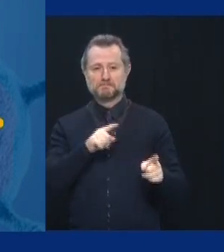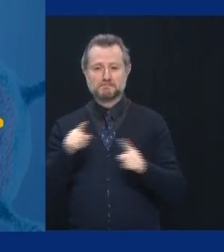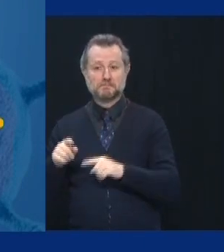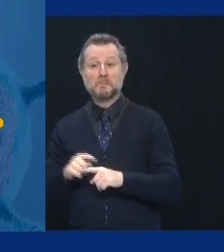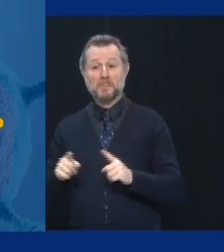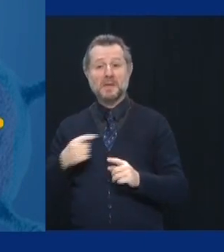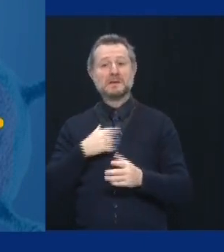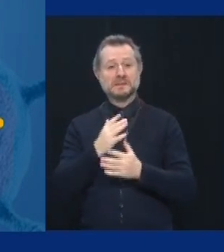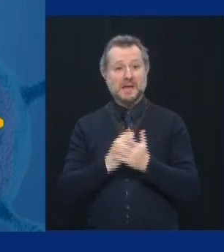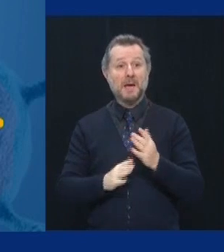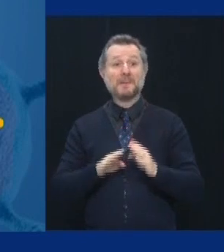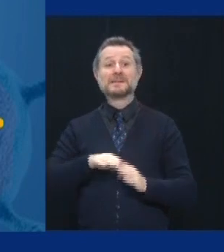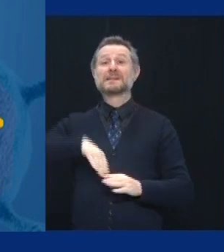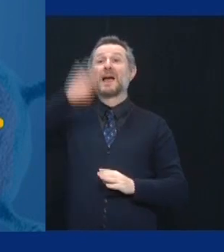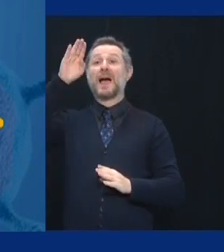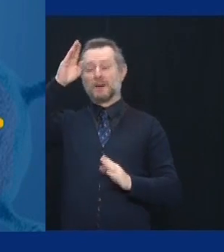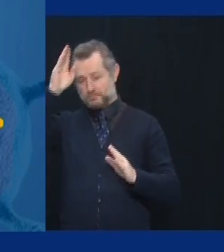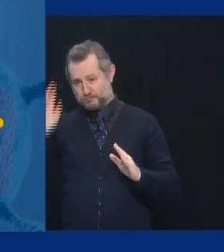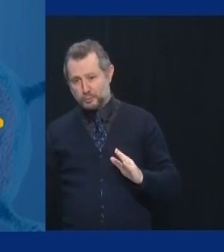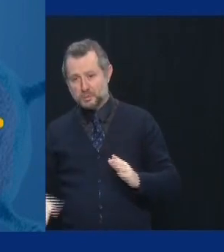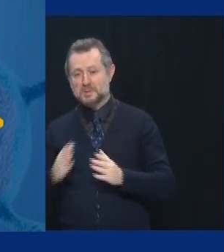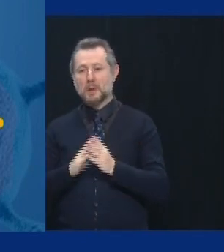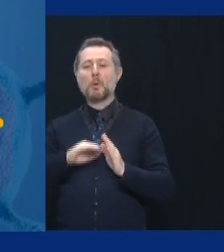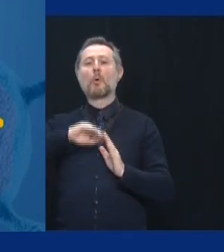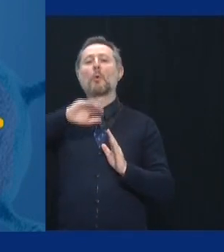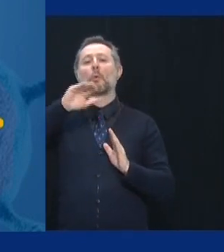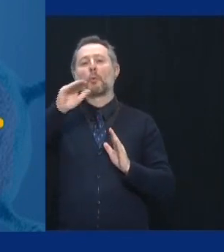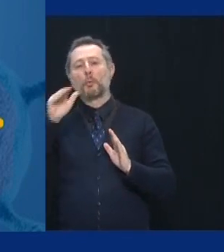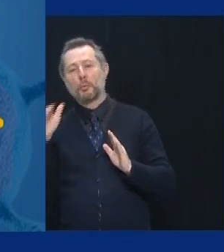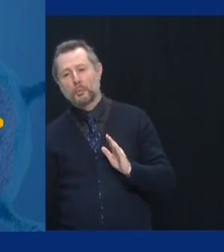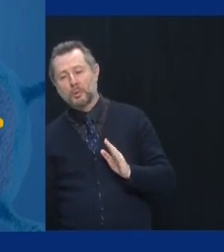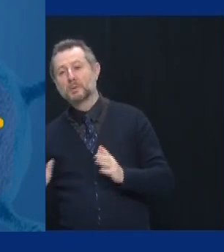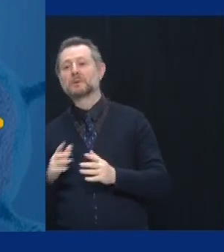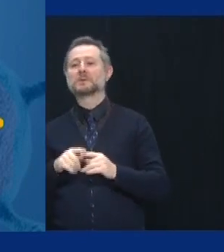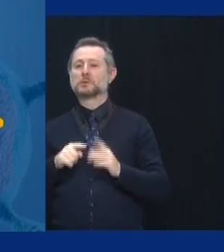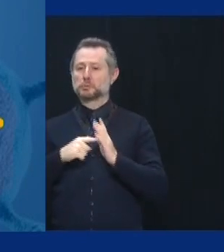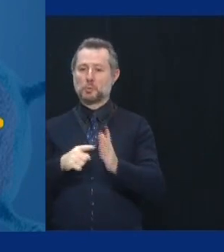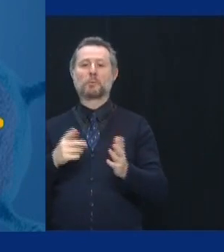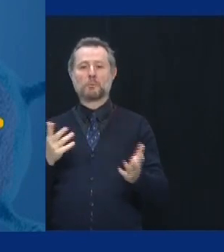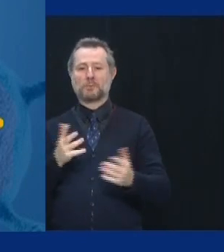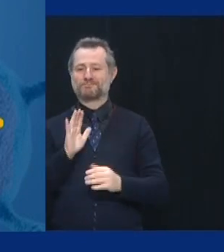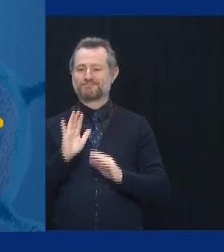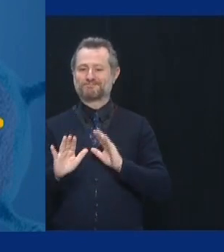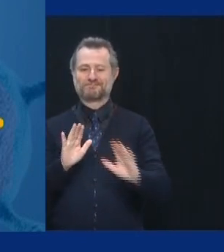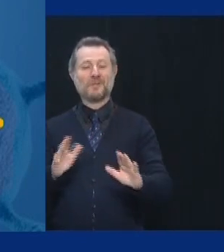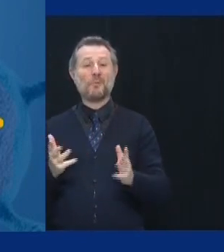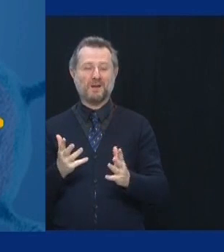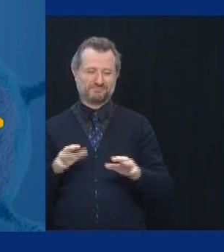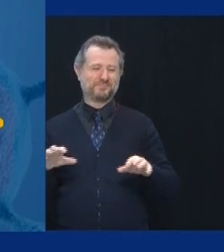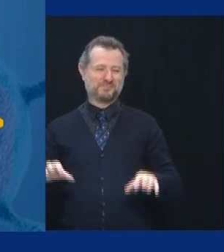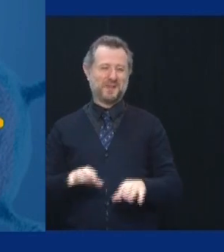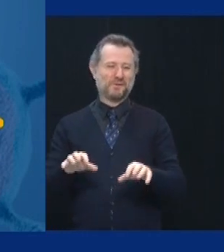STATE. YOU SEE ALL THE LITTLE AGAIN, SHOWS THE VARIANCE ACROSS THE STATE.